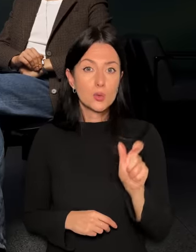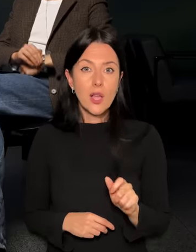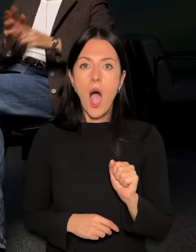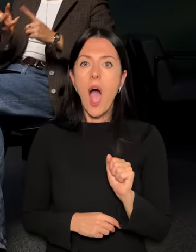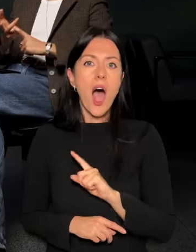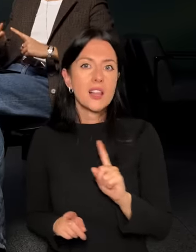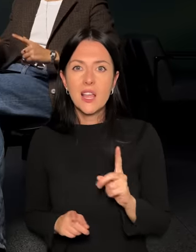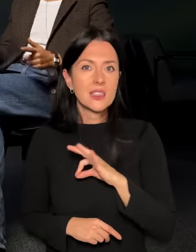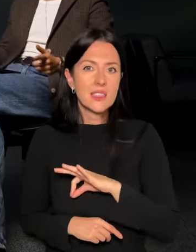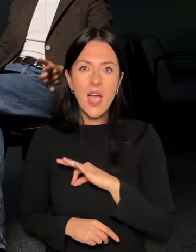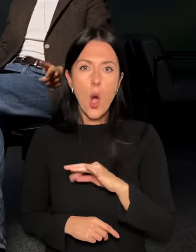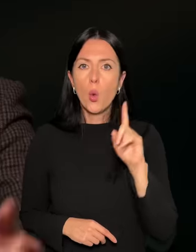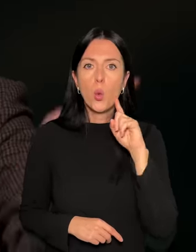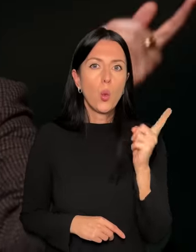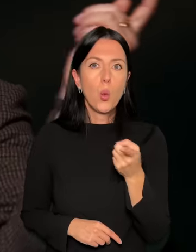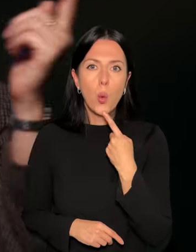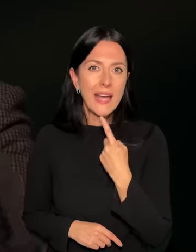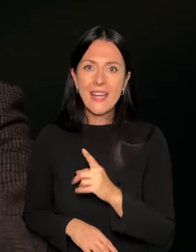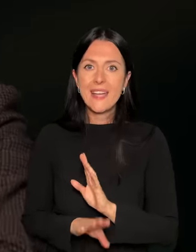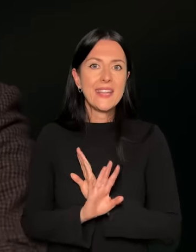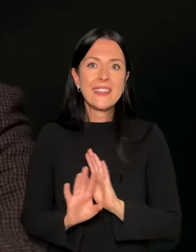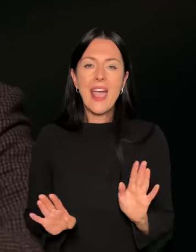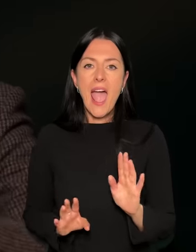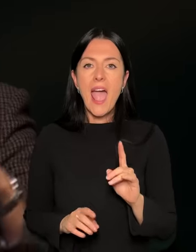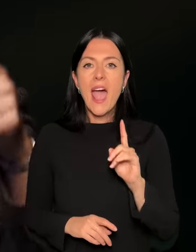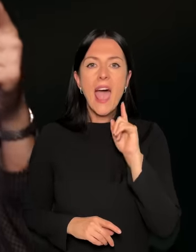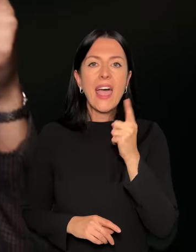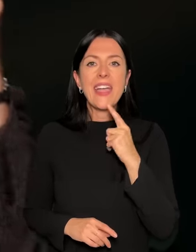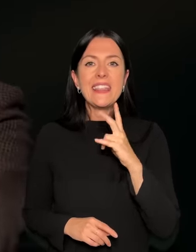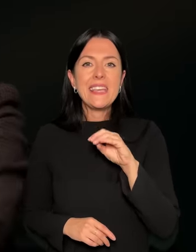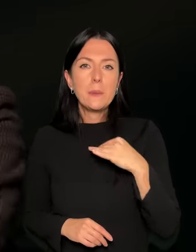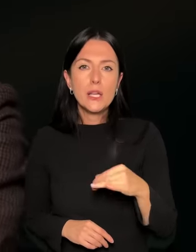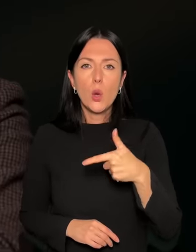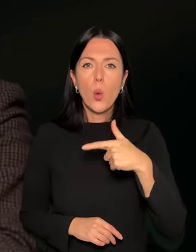rather than calling them deaf or mute.